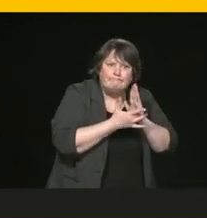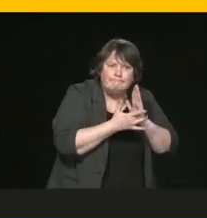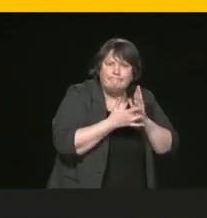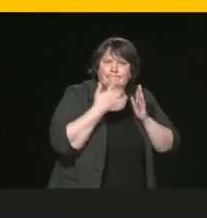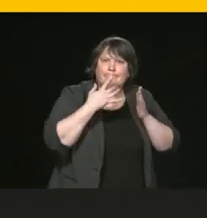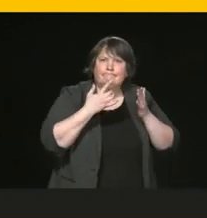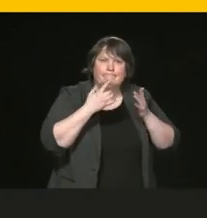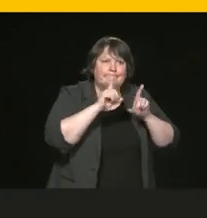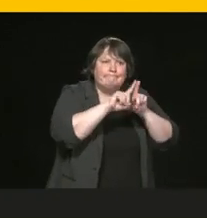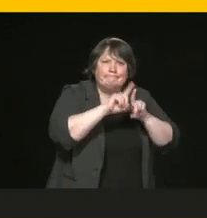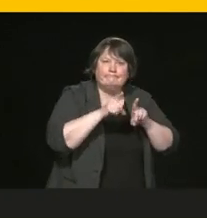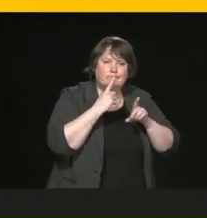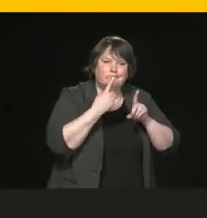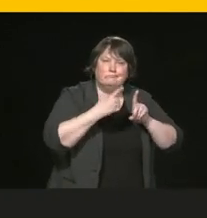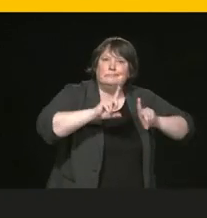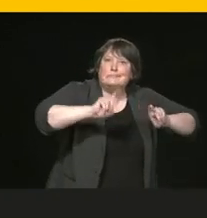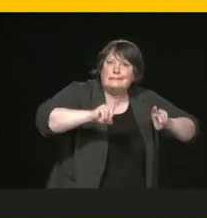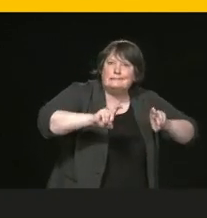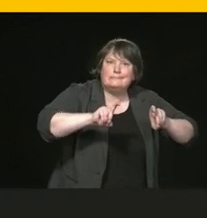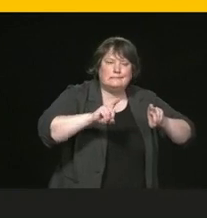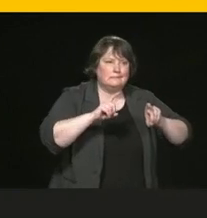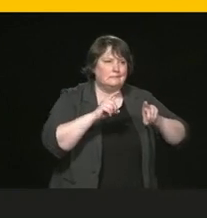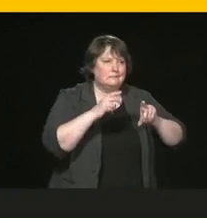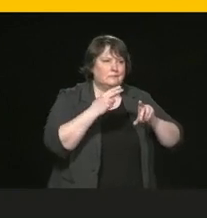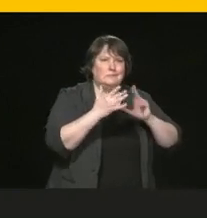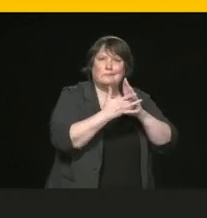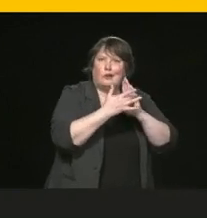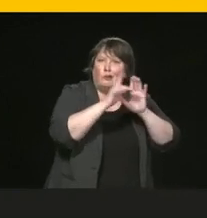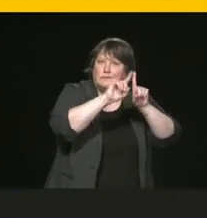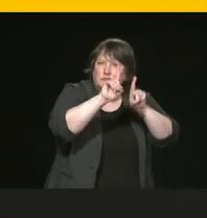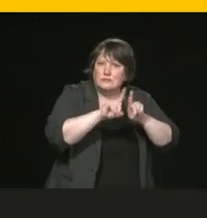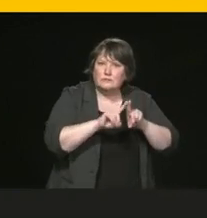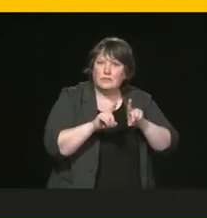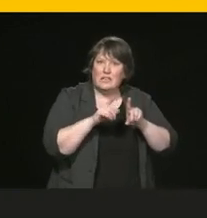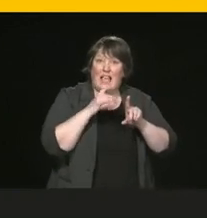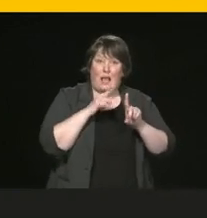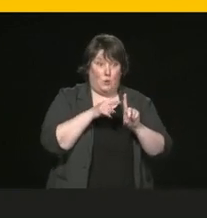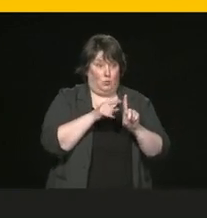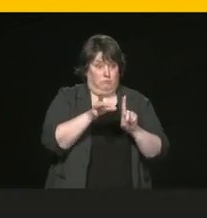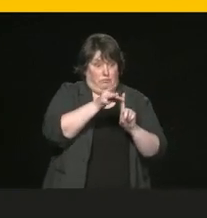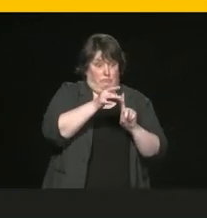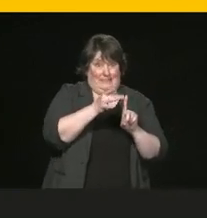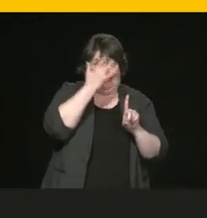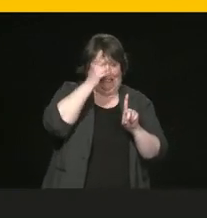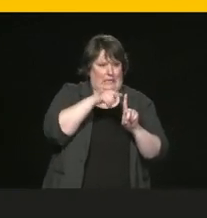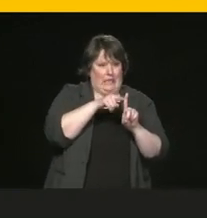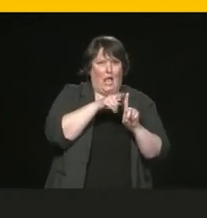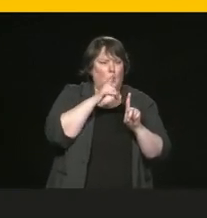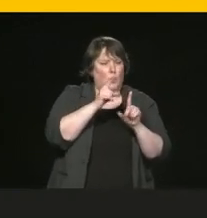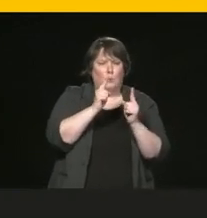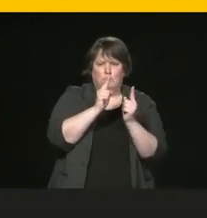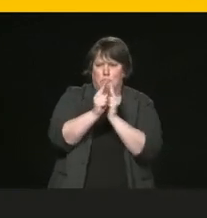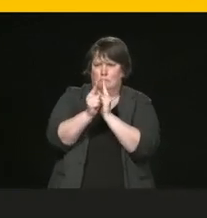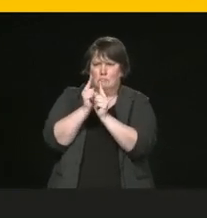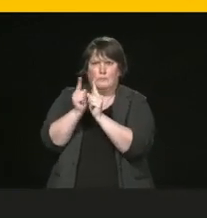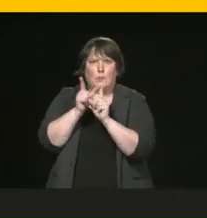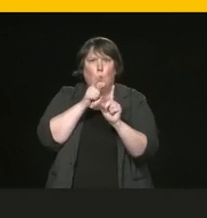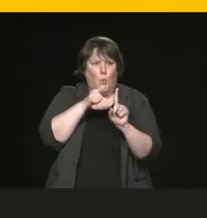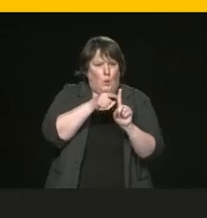TECHNICAL CAPACITIES IN TERMS